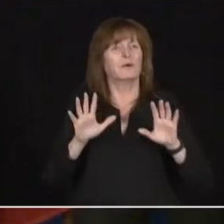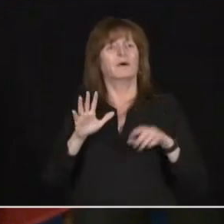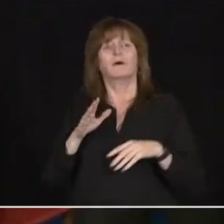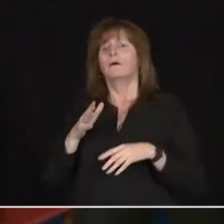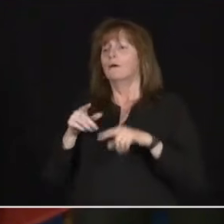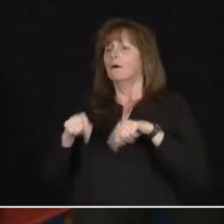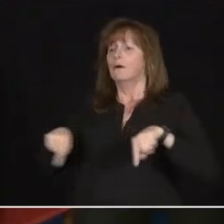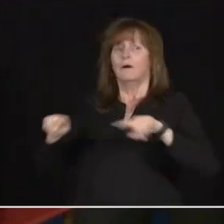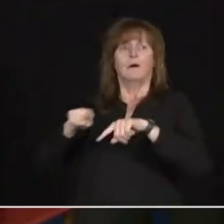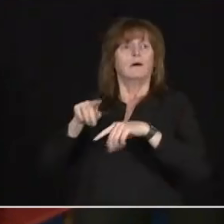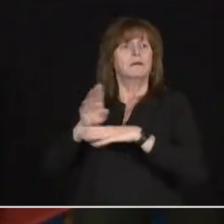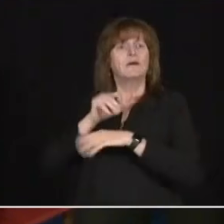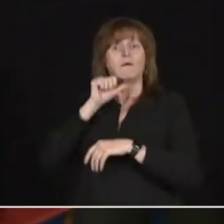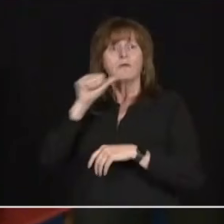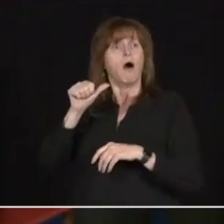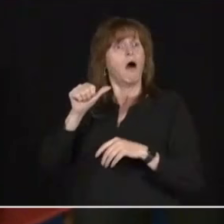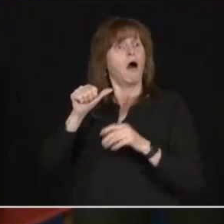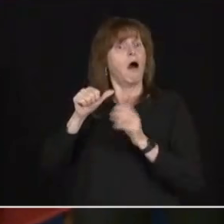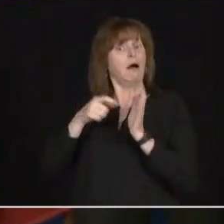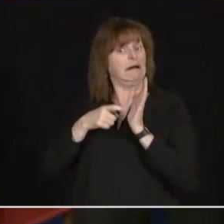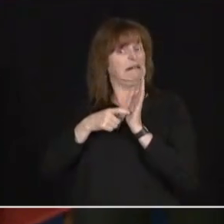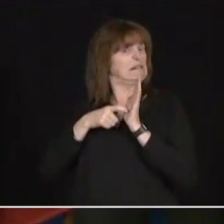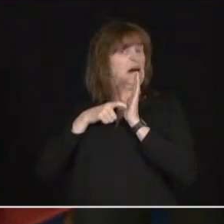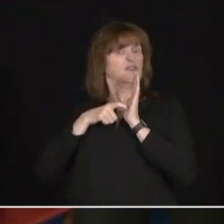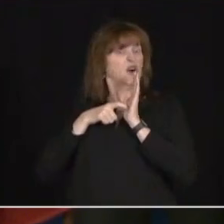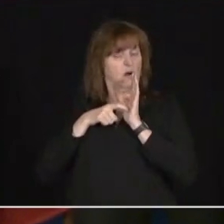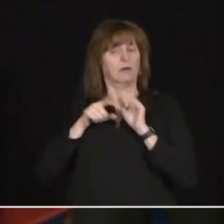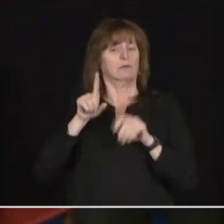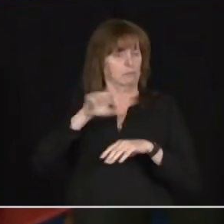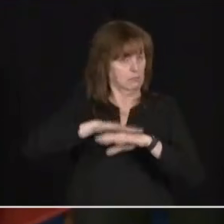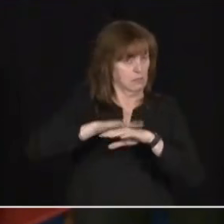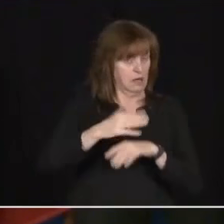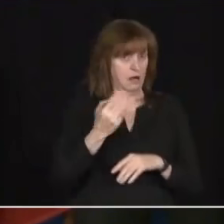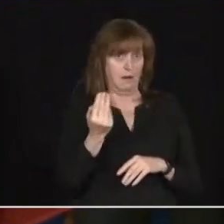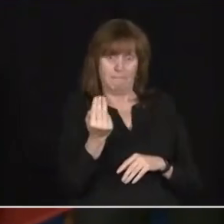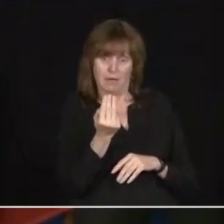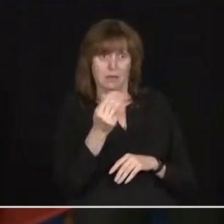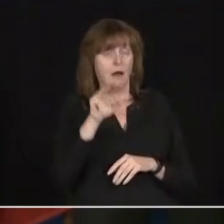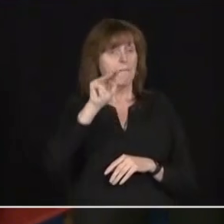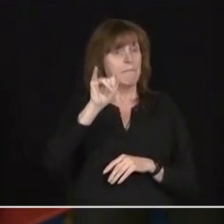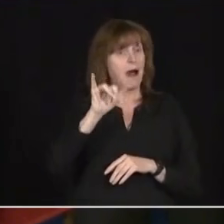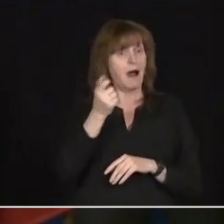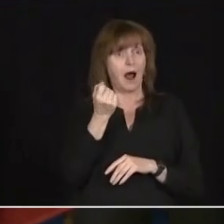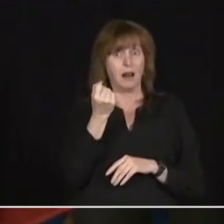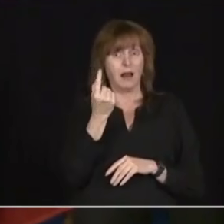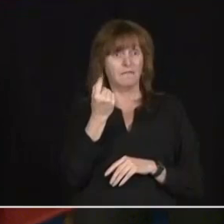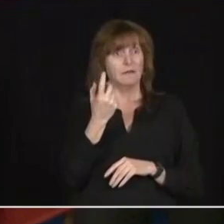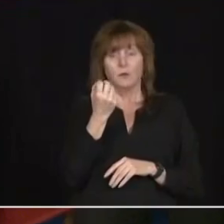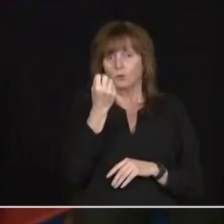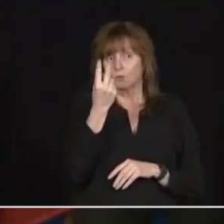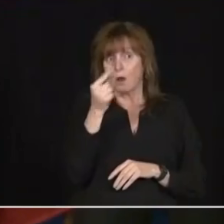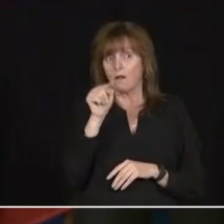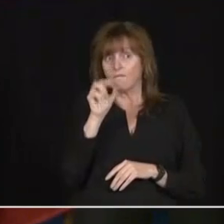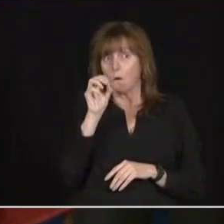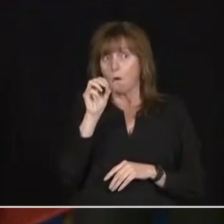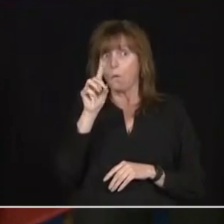As of Monday, May 11, at 12.01am, retail